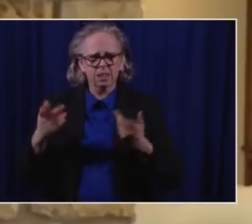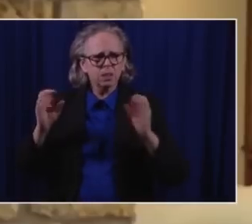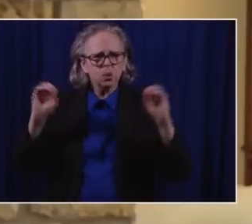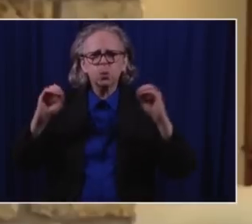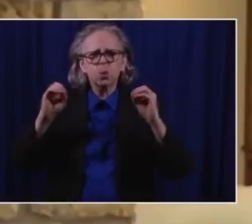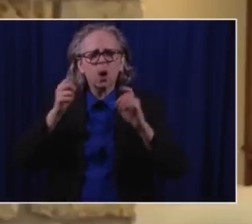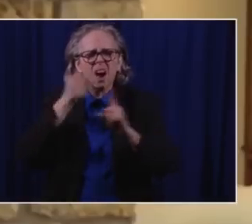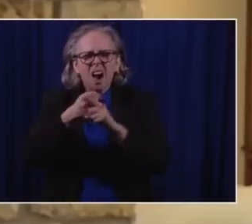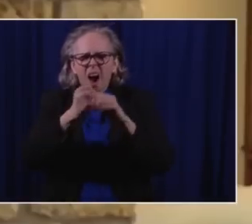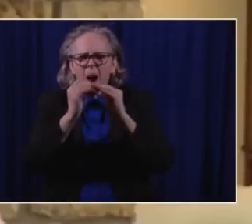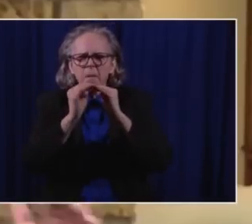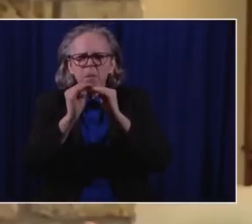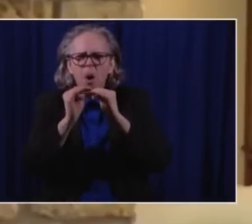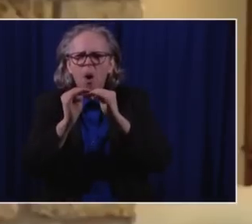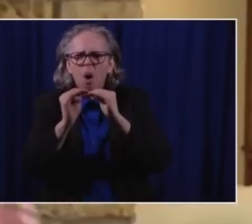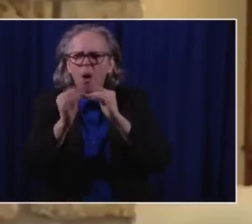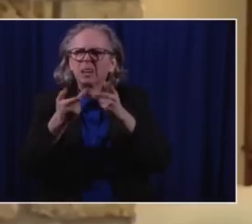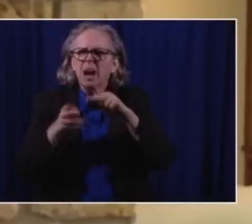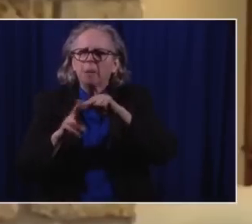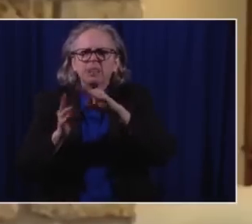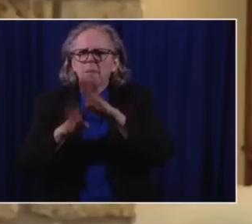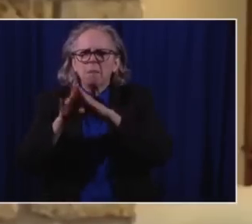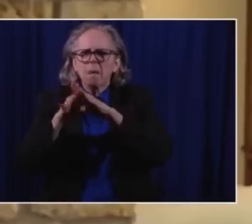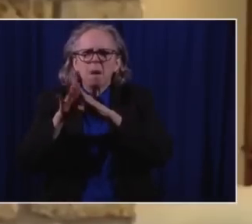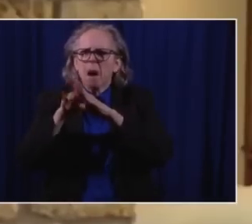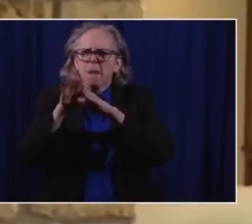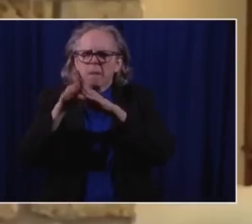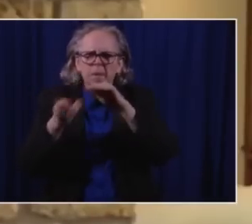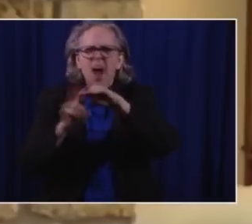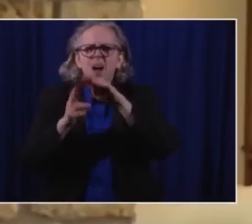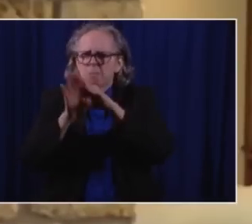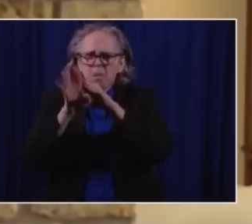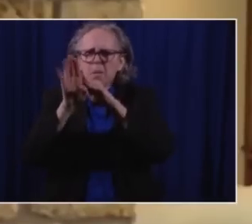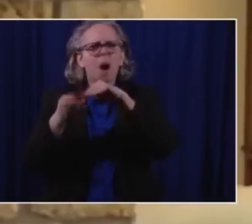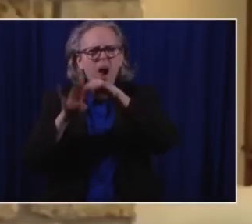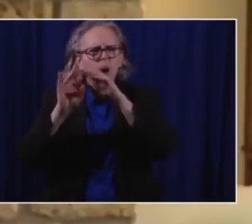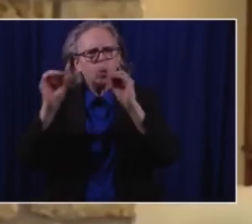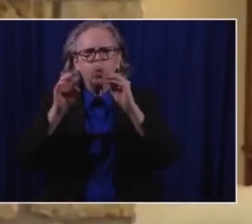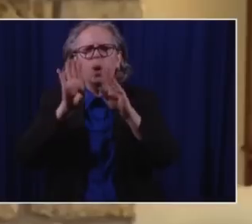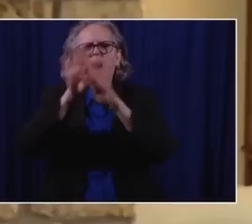about 4 weeks. So irrespective of Thanksgiving. We have not yet